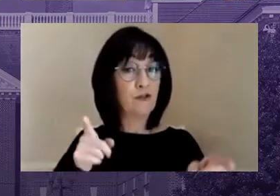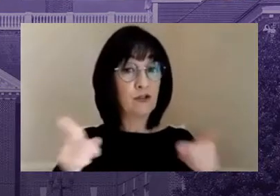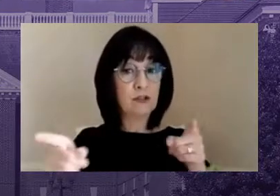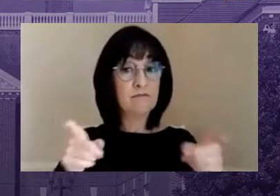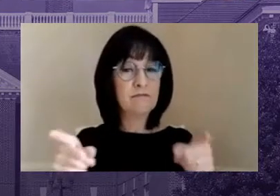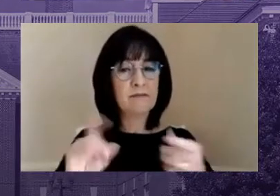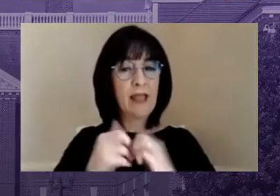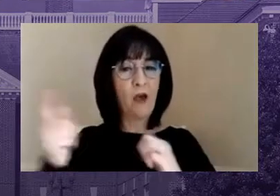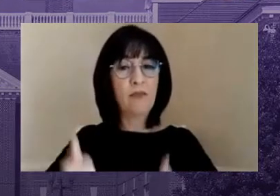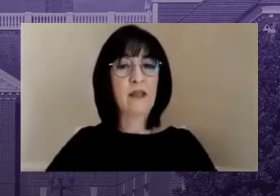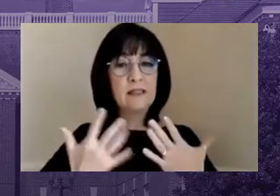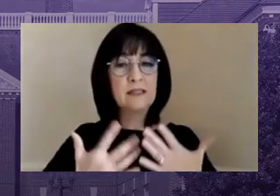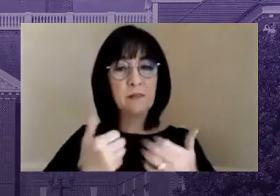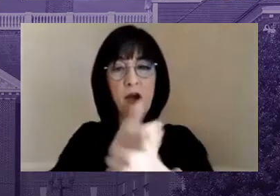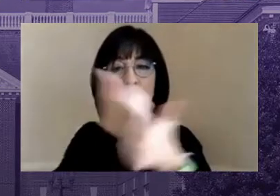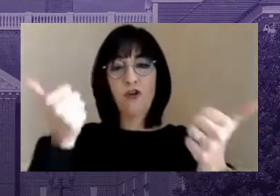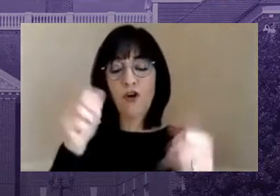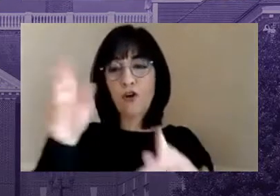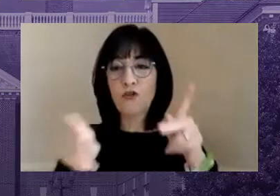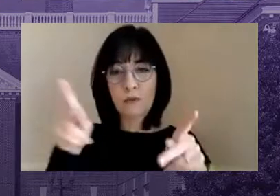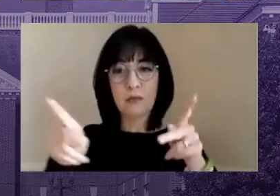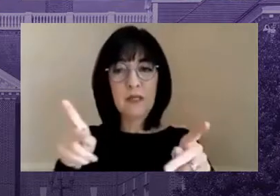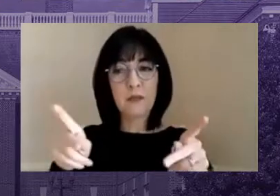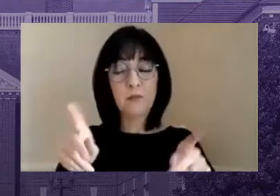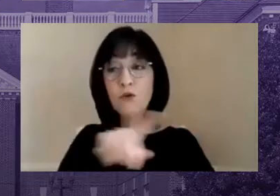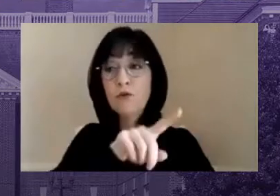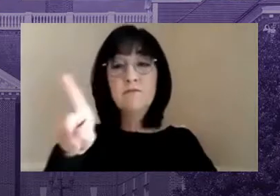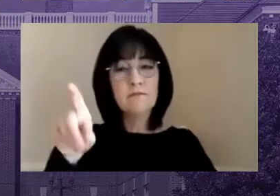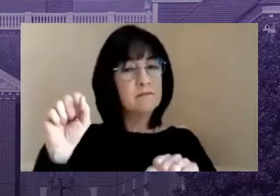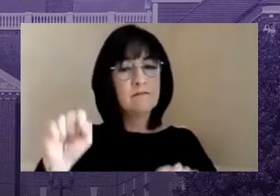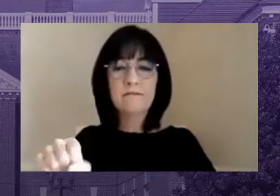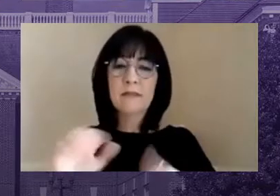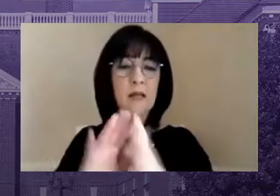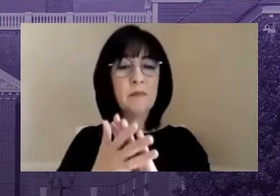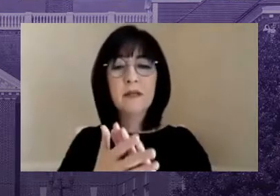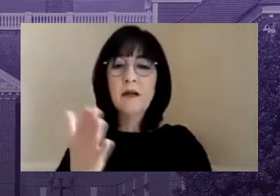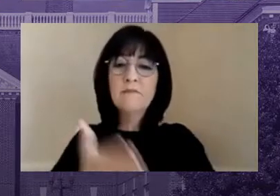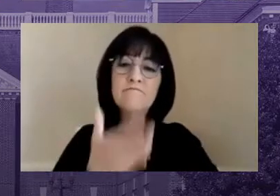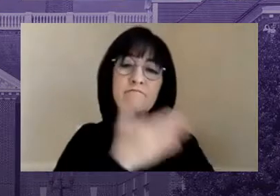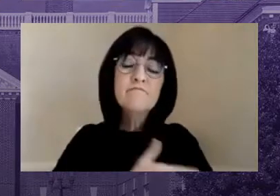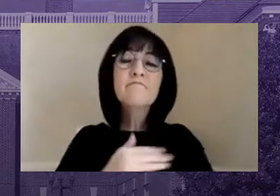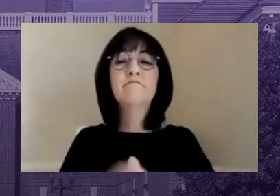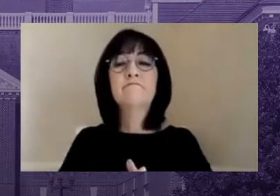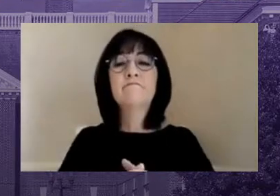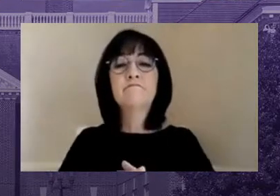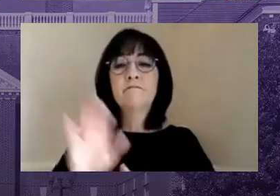others to be the best they can be. Good leaders inspire others because they don't boss people